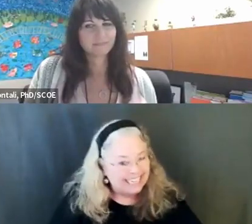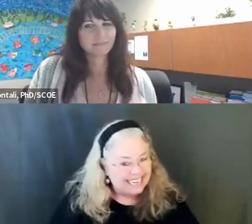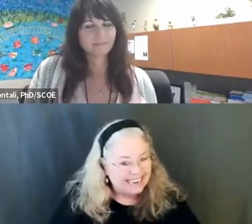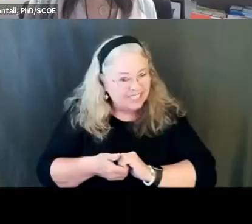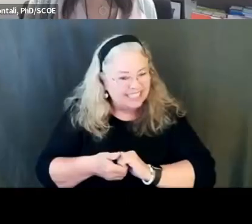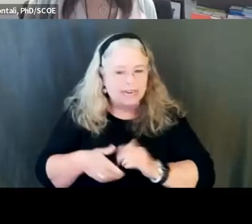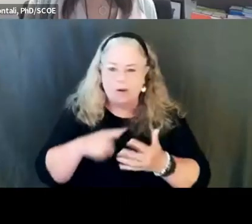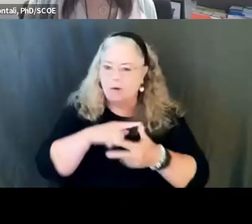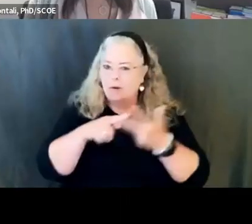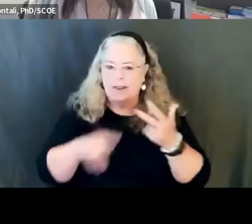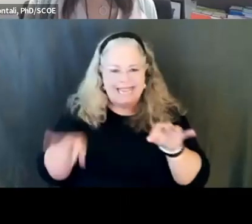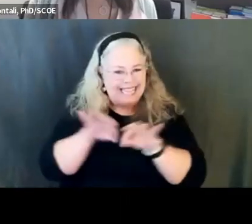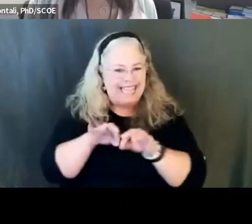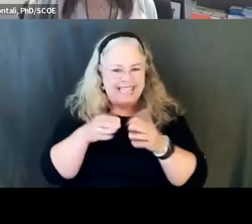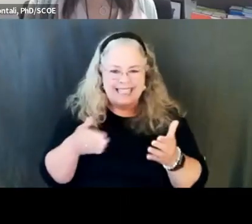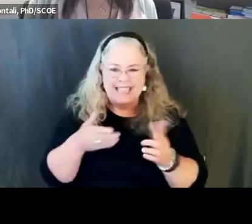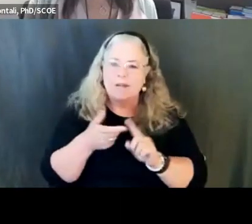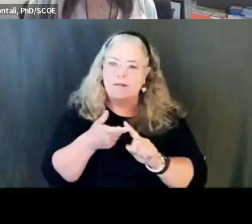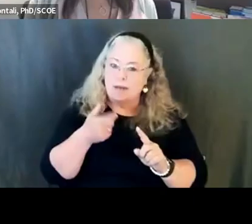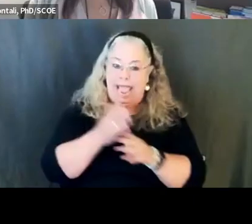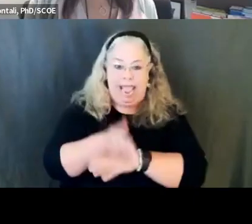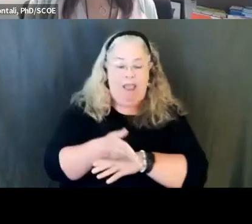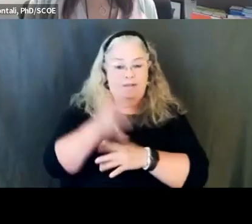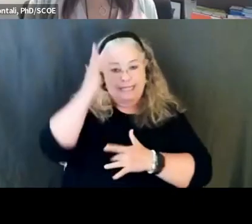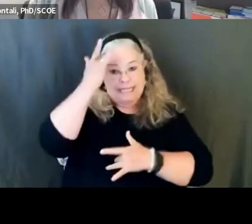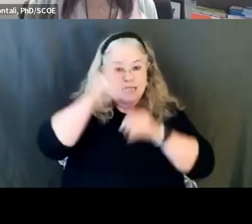because those are all key things especially coming out of the pandemic the the SEL and the connection